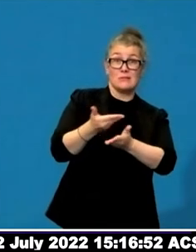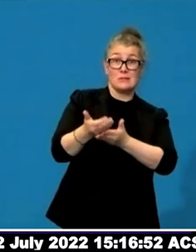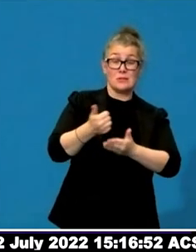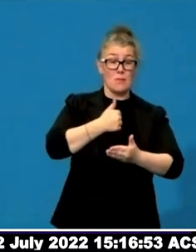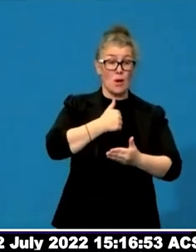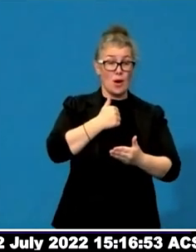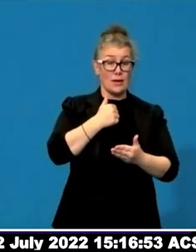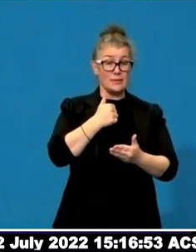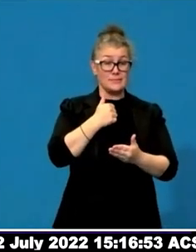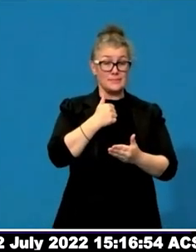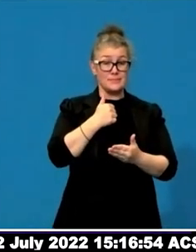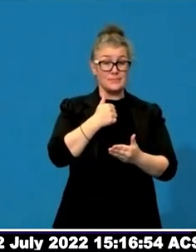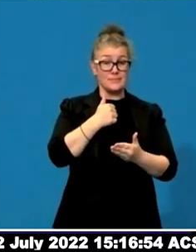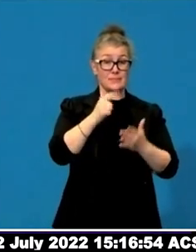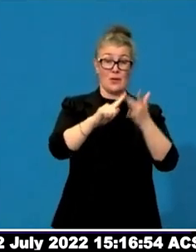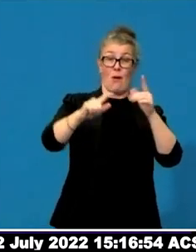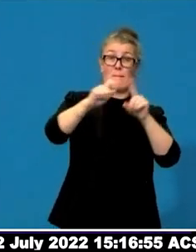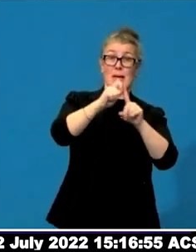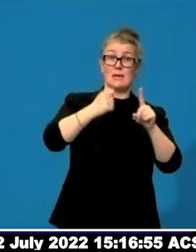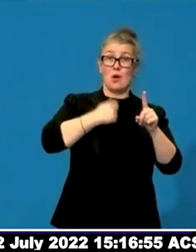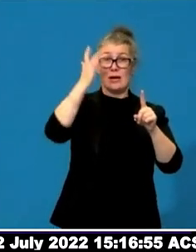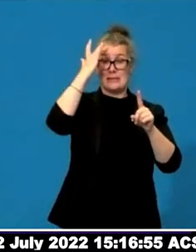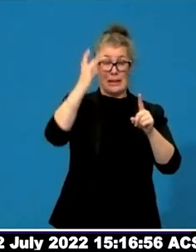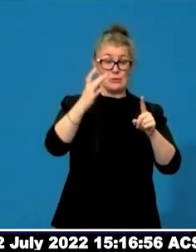sorry, my intellectual property and my experiences to them,